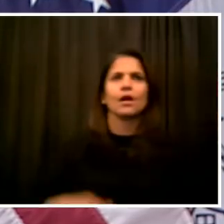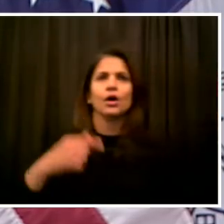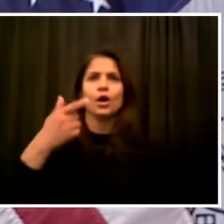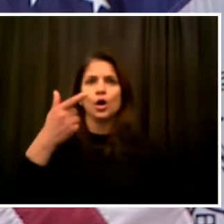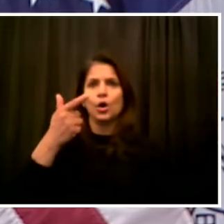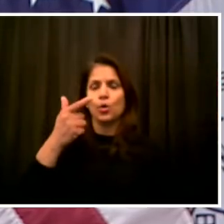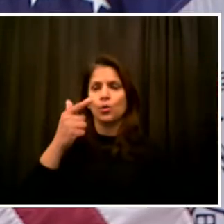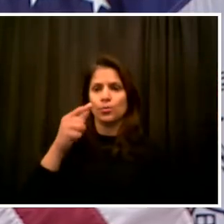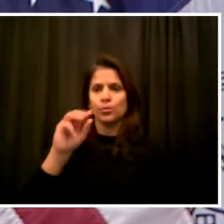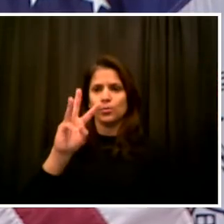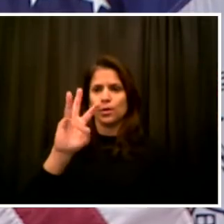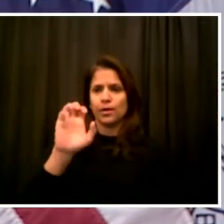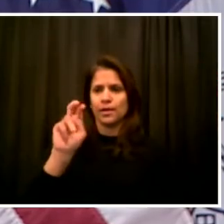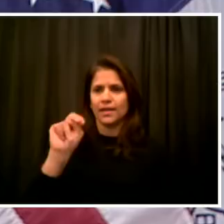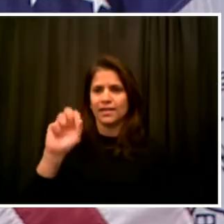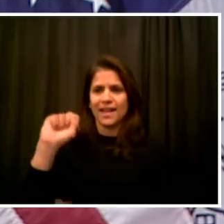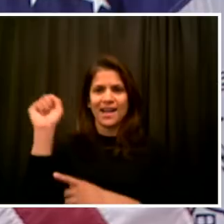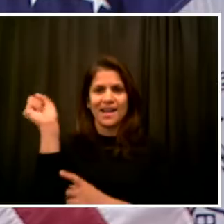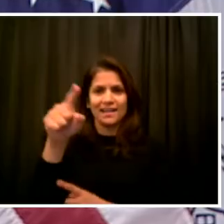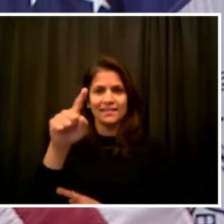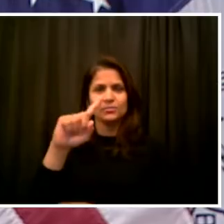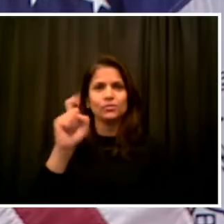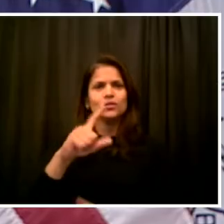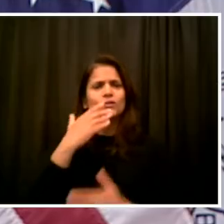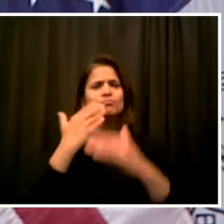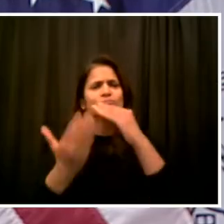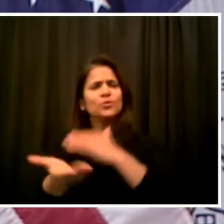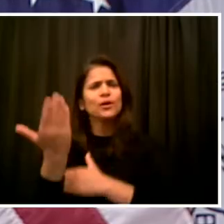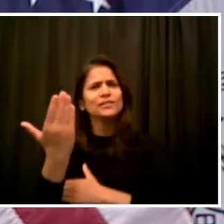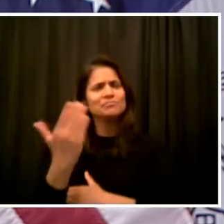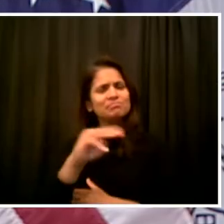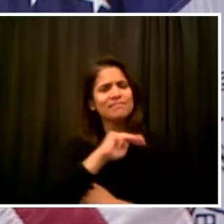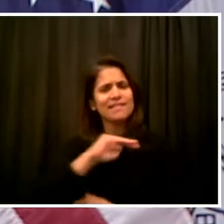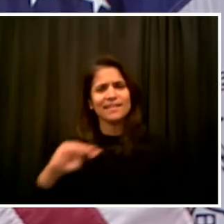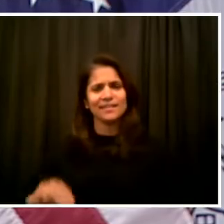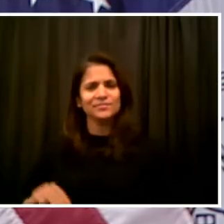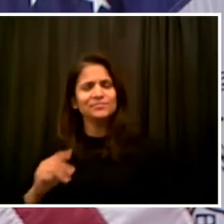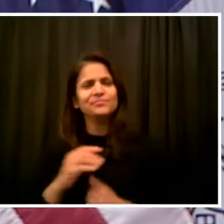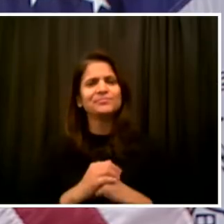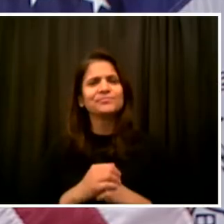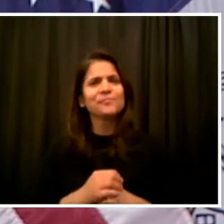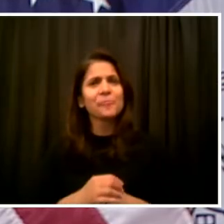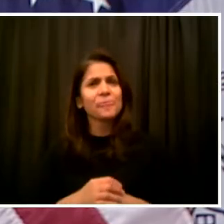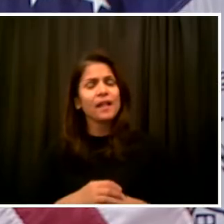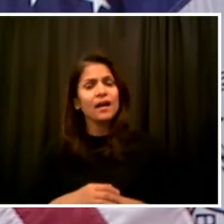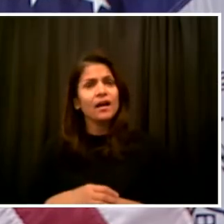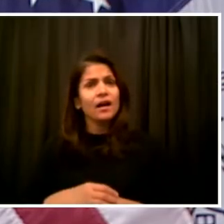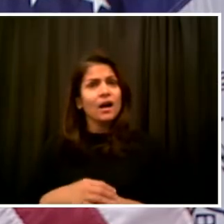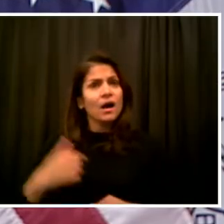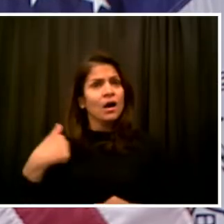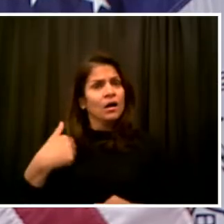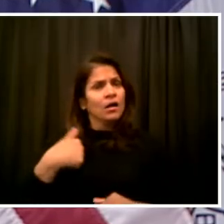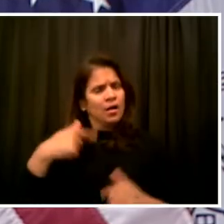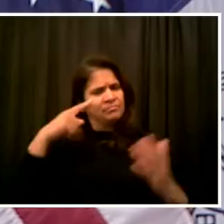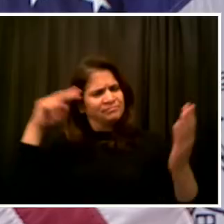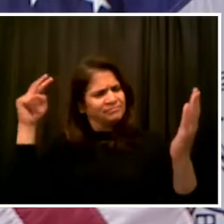GLEN FROM CRANE IS UP NEXT. GLEN? HI, GOOD MORNING, MR.